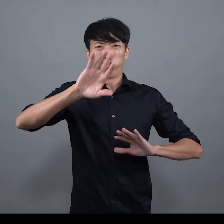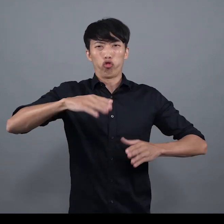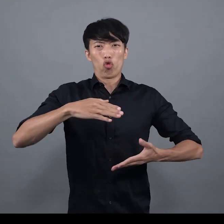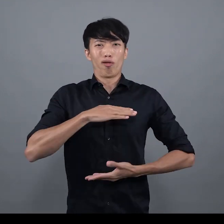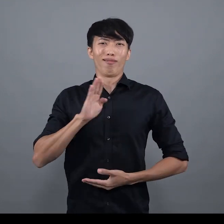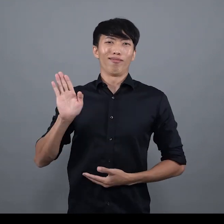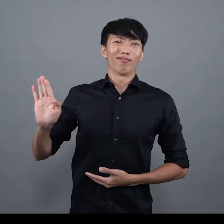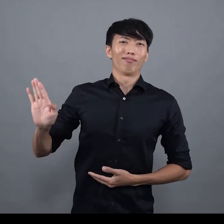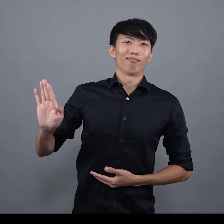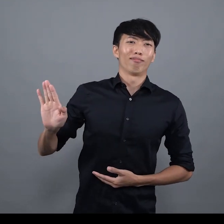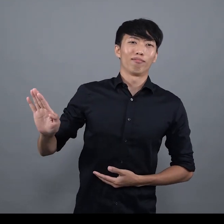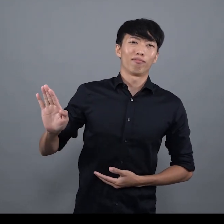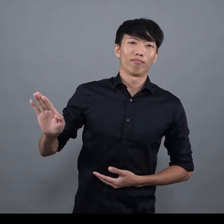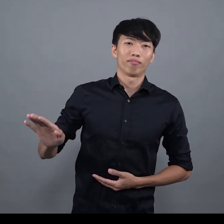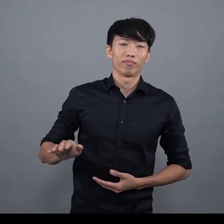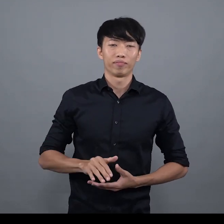It’s his language through and through